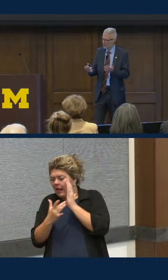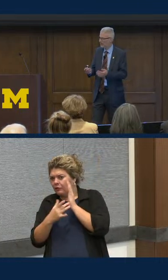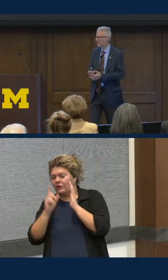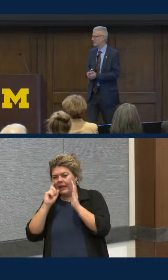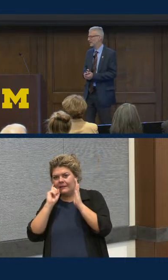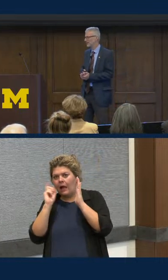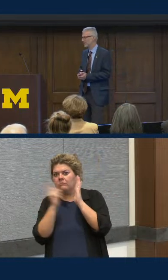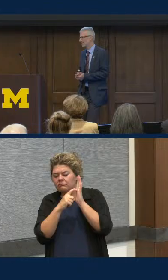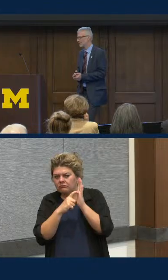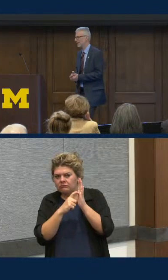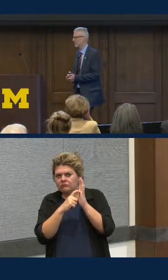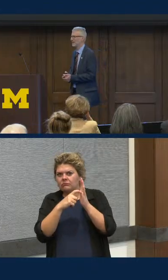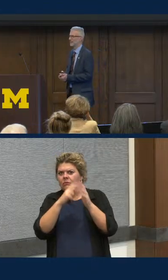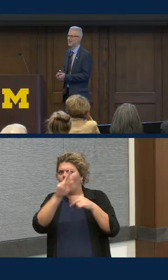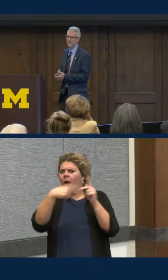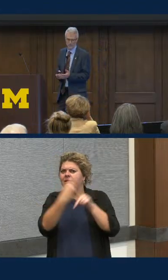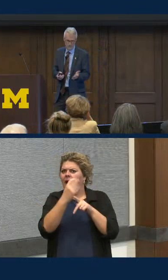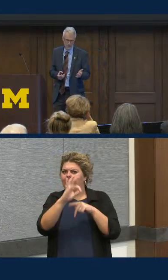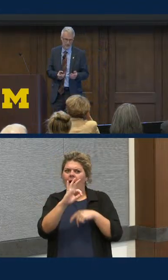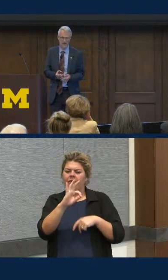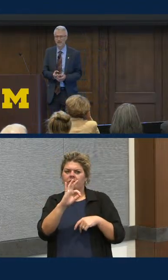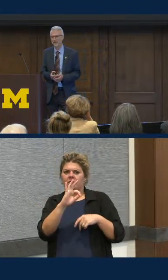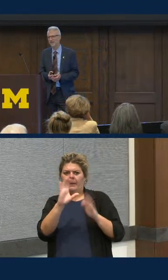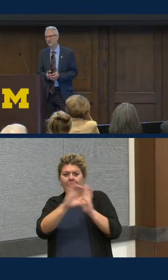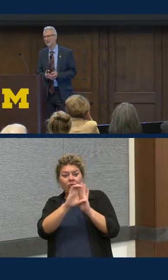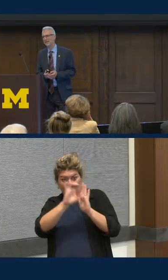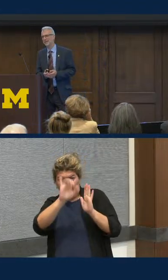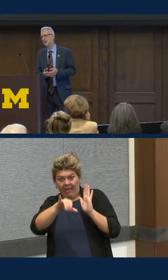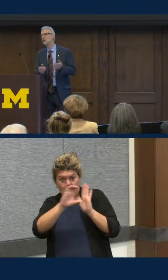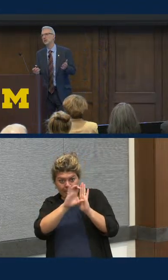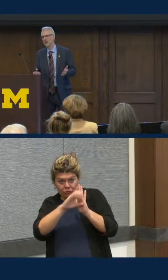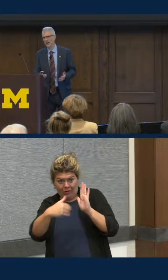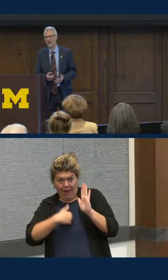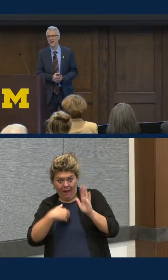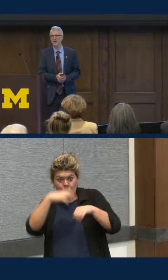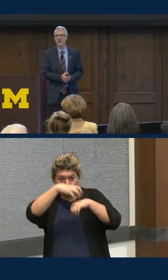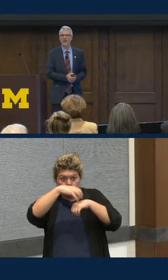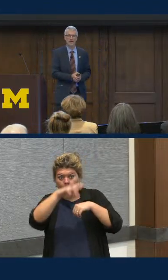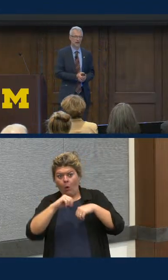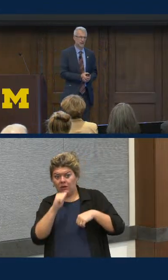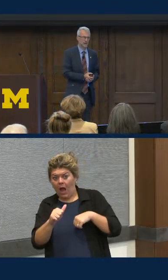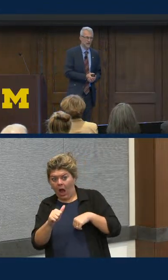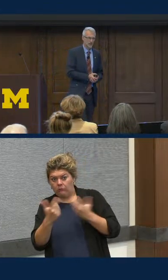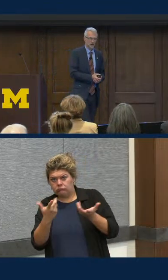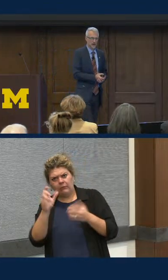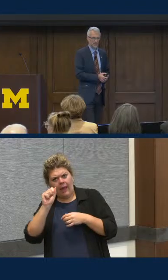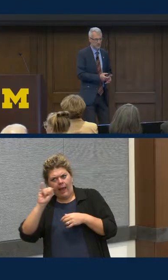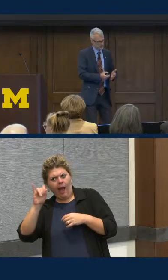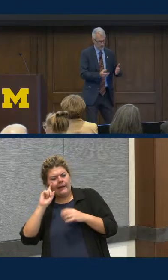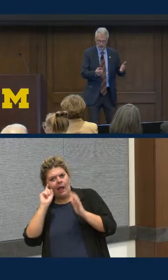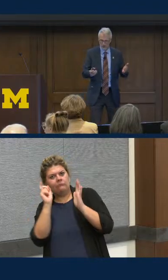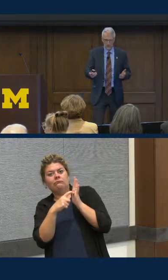decide whether this picture has a tumor or not in it, right? So